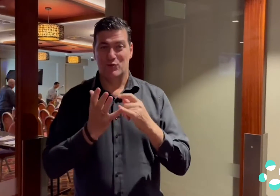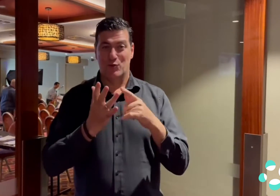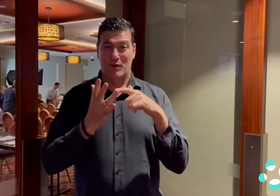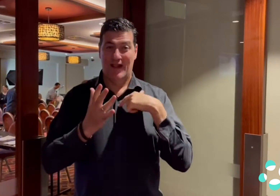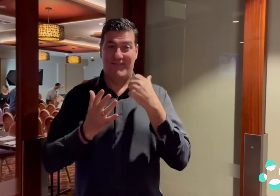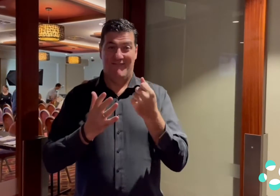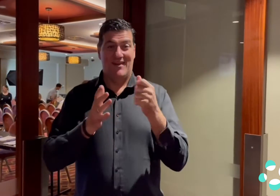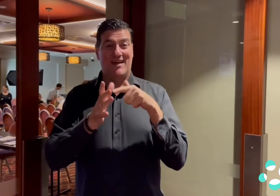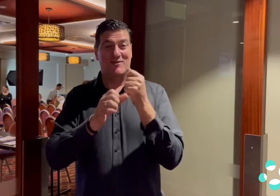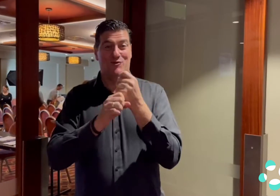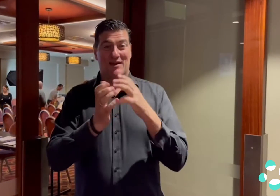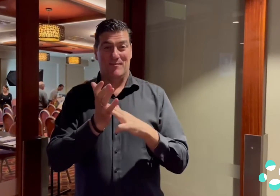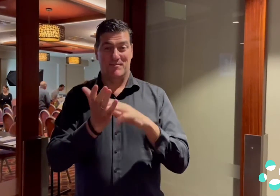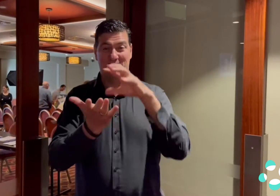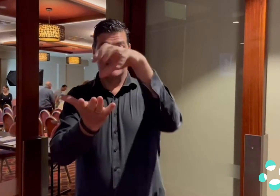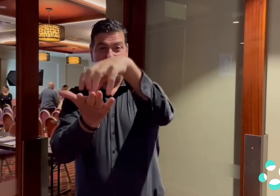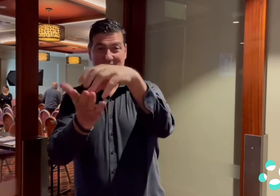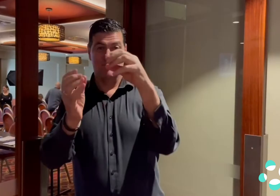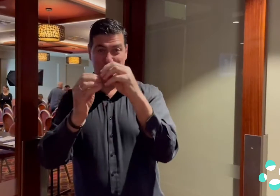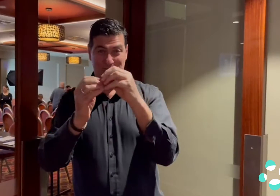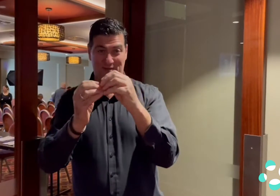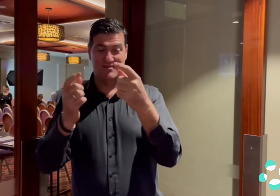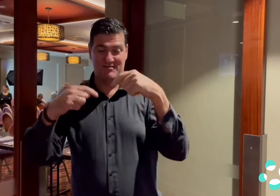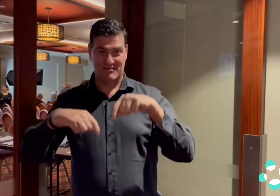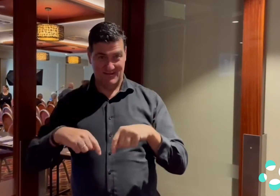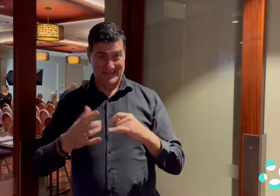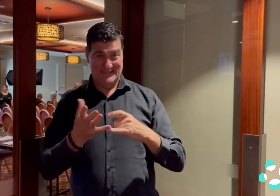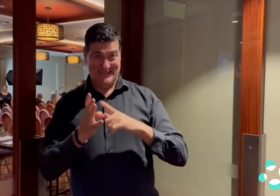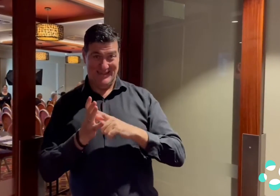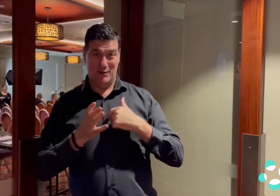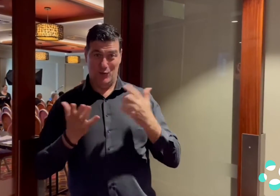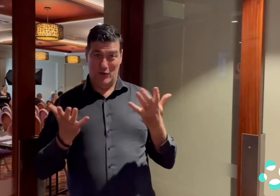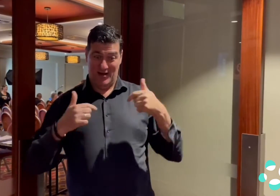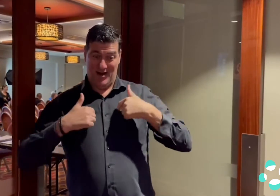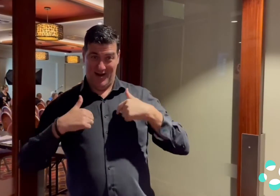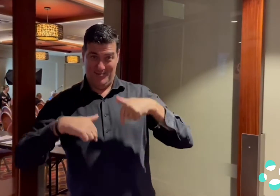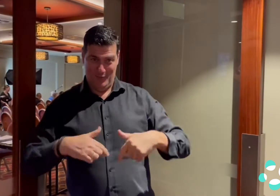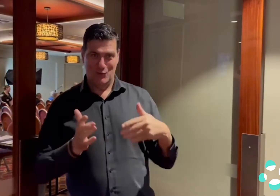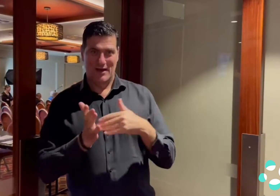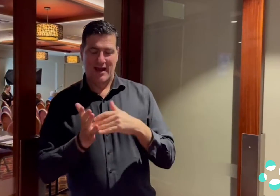So we have an AGM in Brisbane, in Sydney where I am currently,